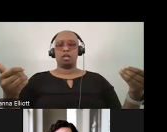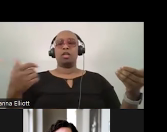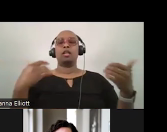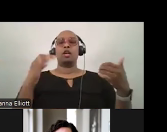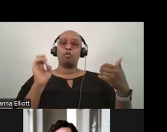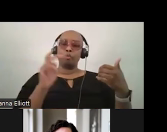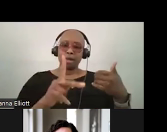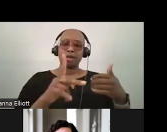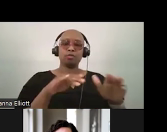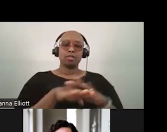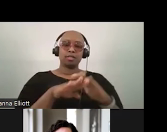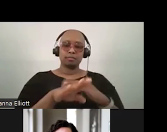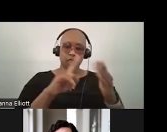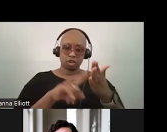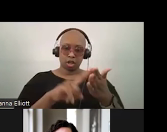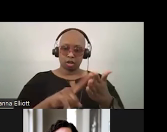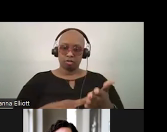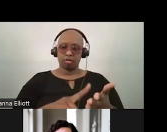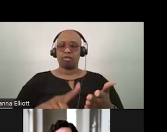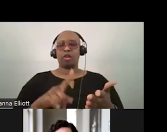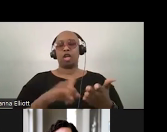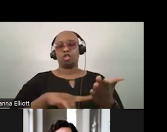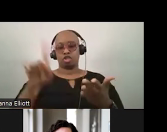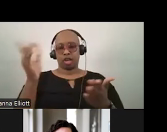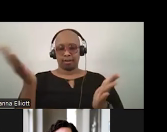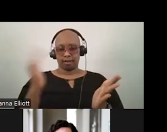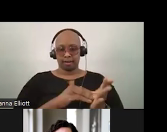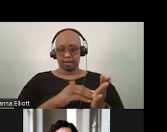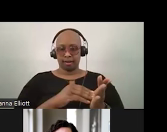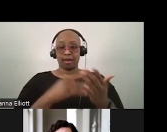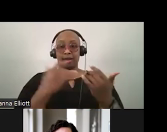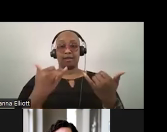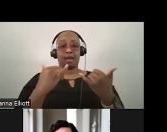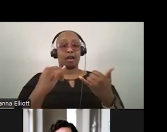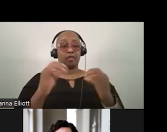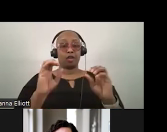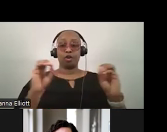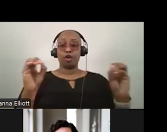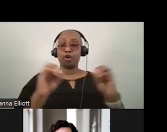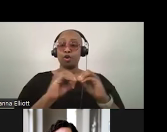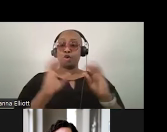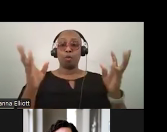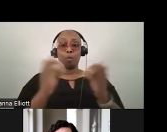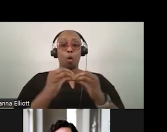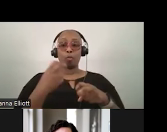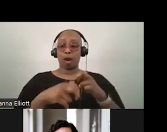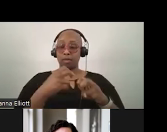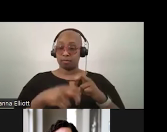to check again and now I do not have any issues with those headings. The alternate text again I'm